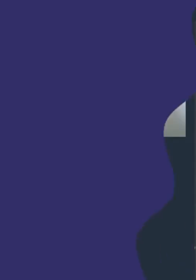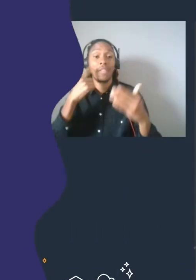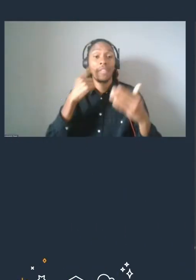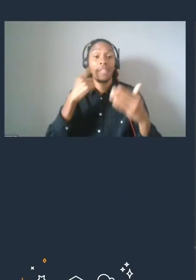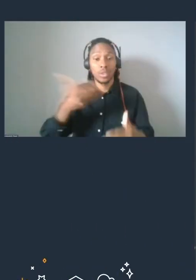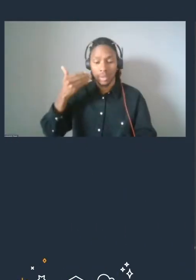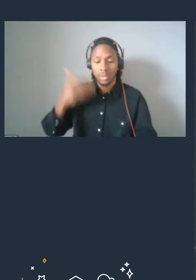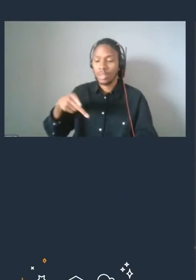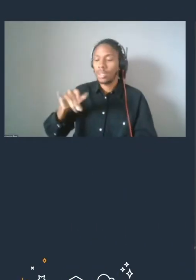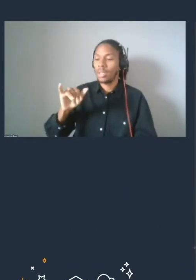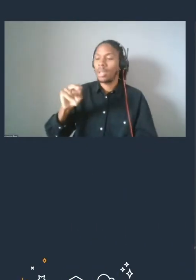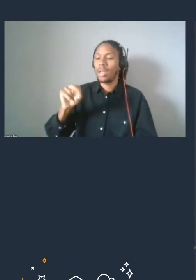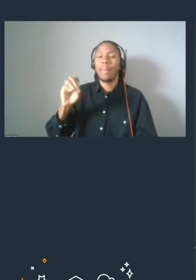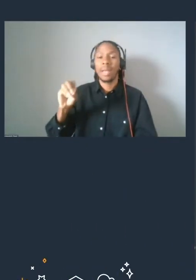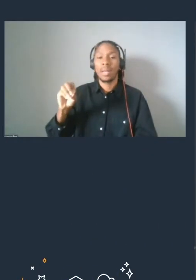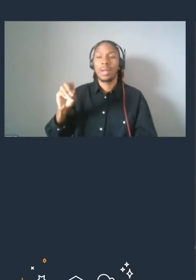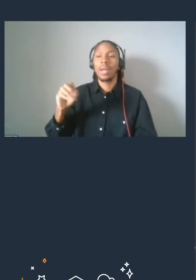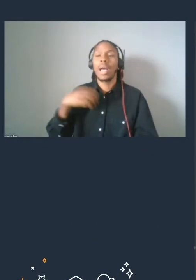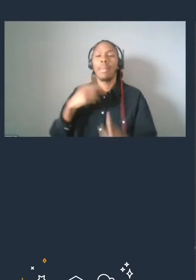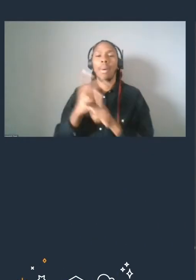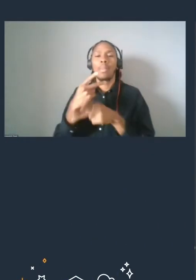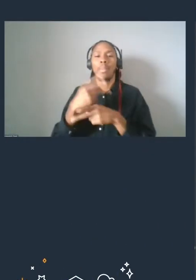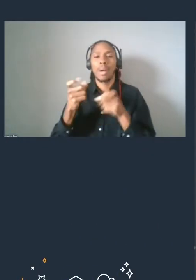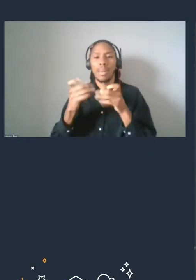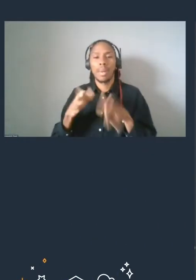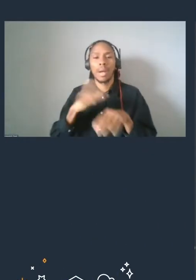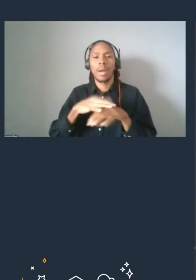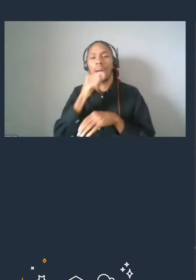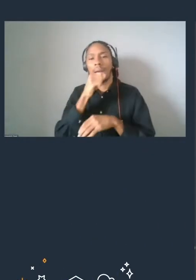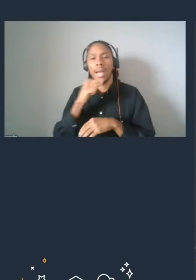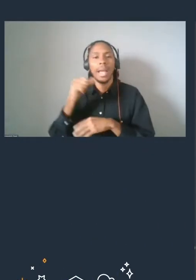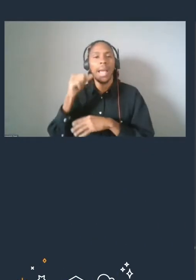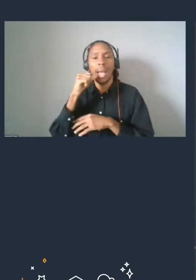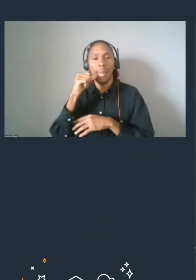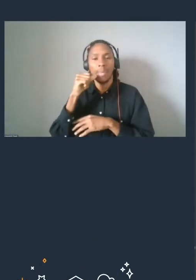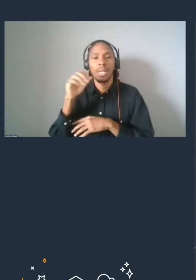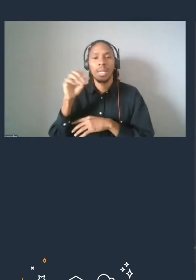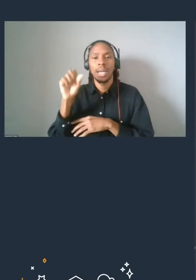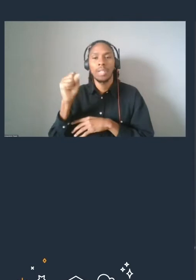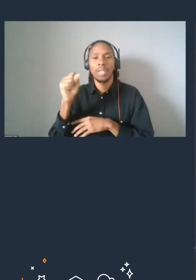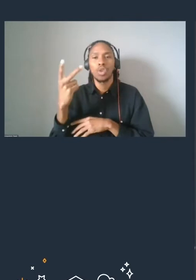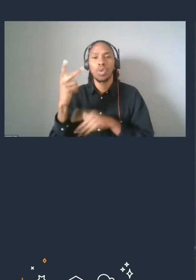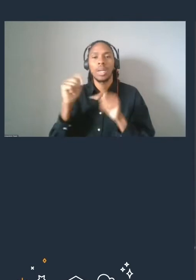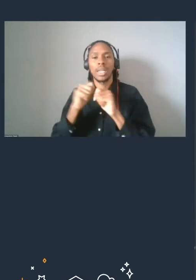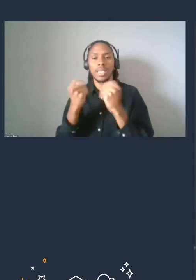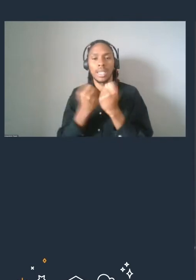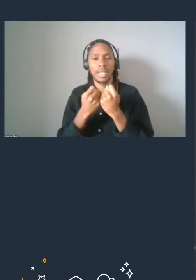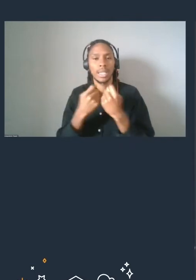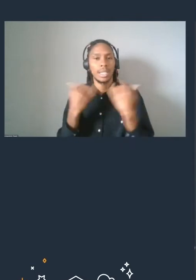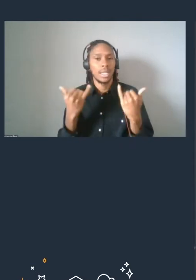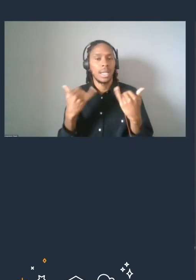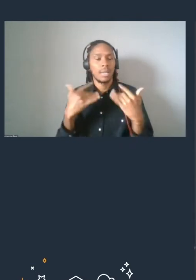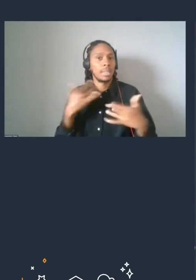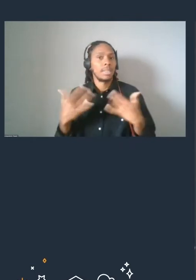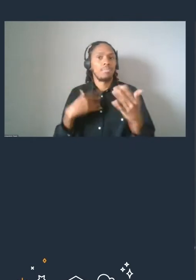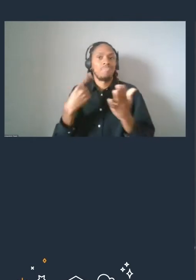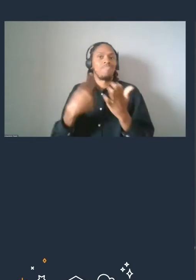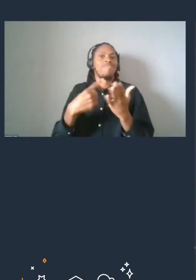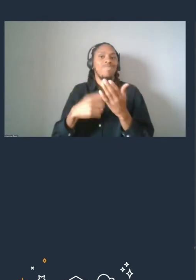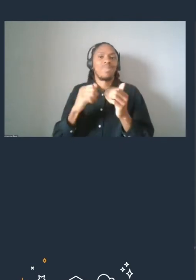Pino Suliman and I am a product manager on the Amazon S3 Team. Today I'm excited to talk to you about how to gain storage observability,